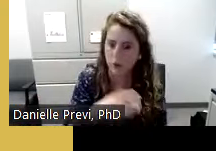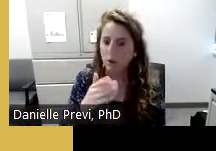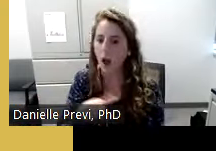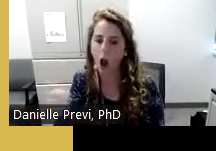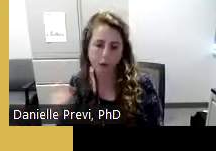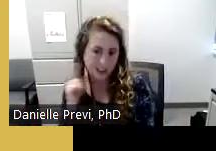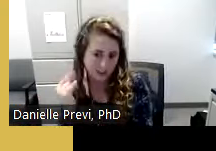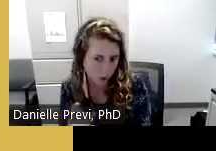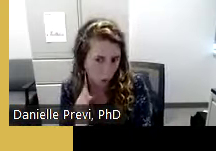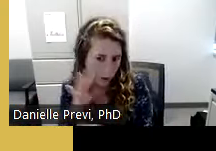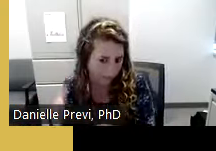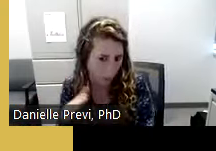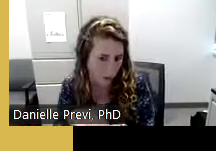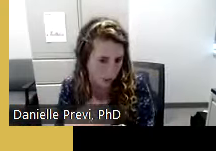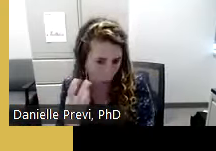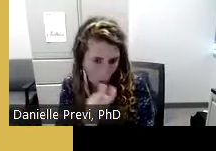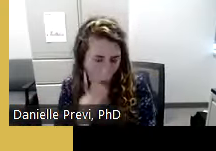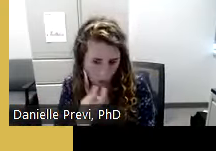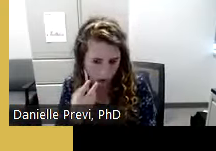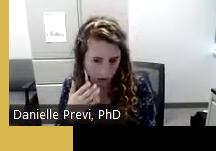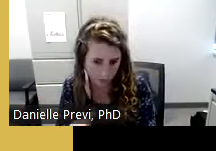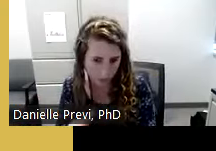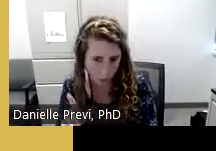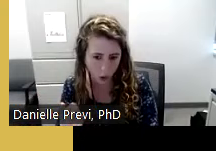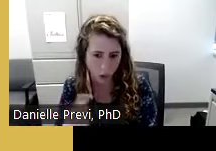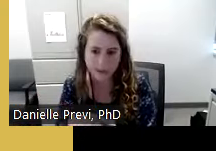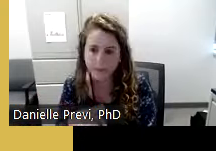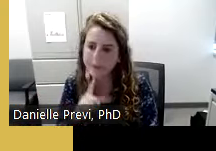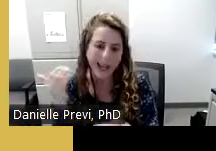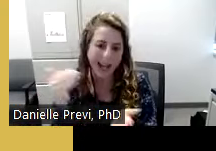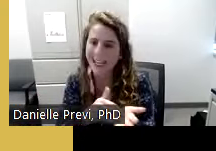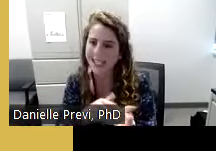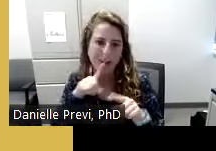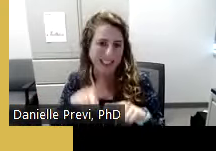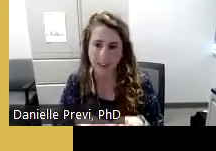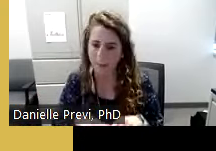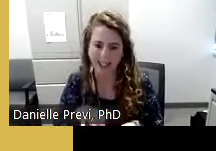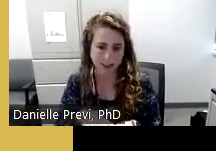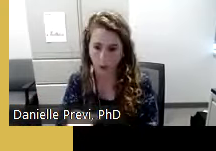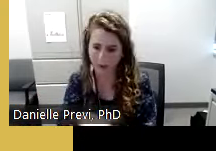Now going back to schools for the deaf, some follow an oral pedagogy